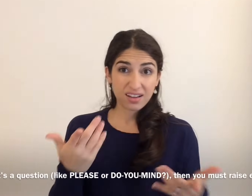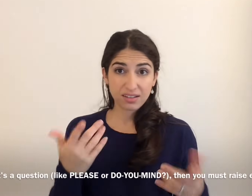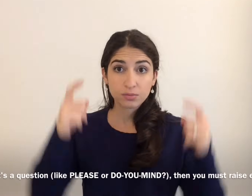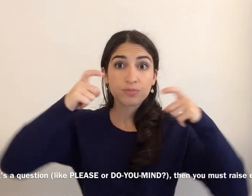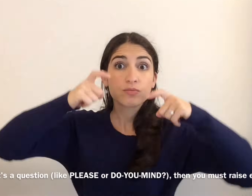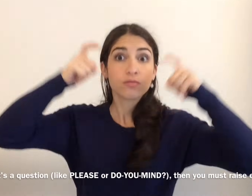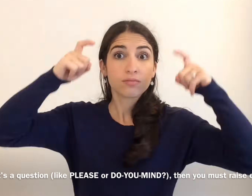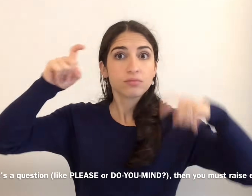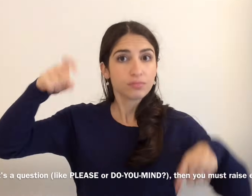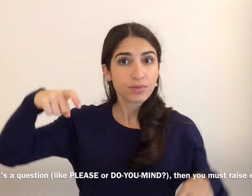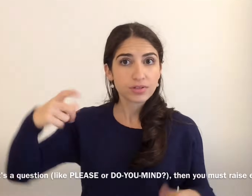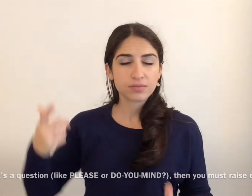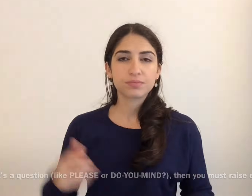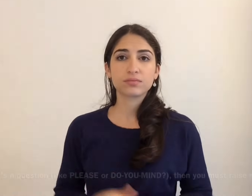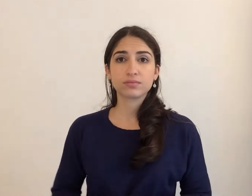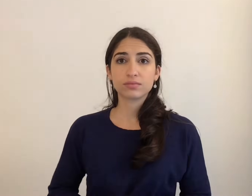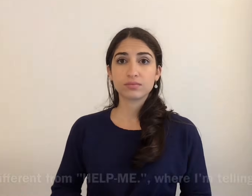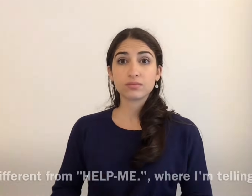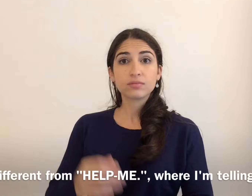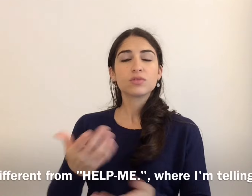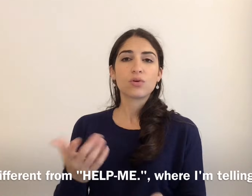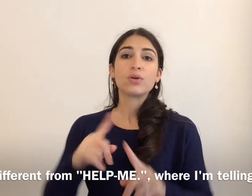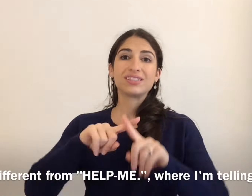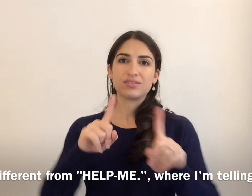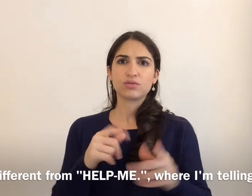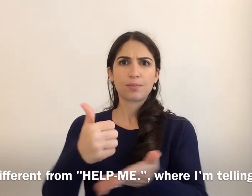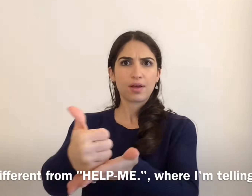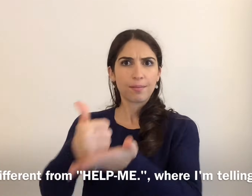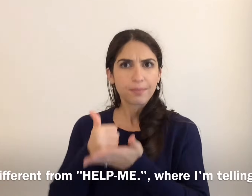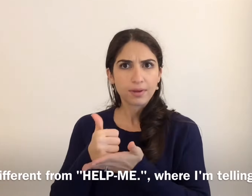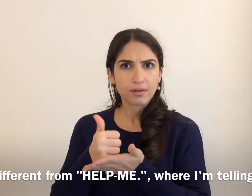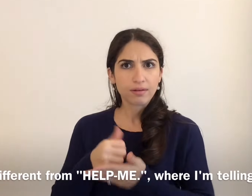"do you mind", eyebrows must go up. So the difference